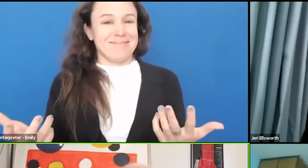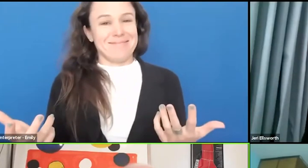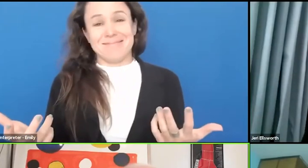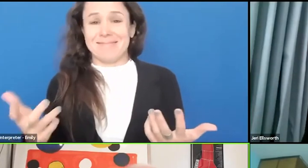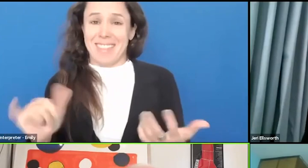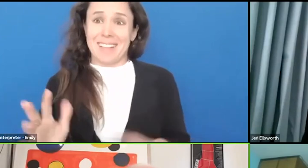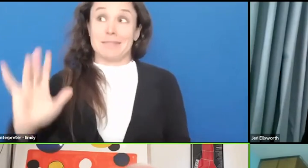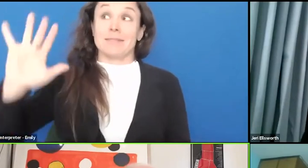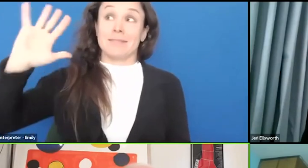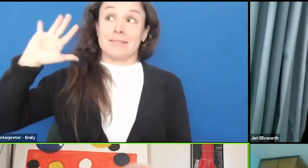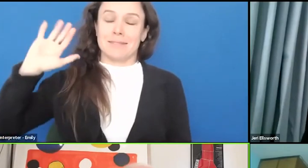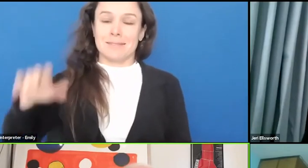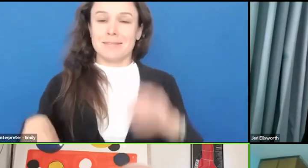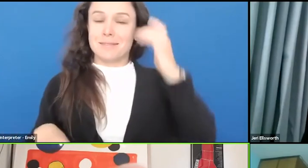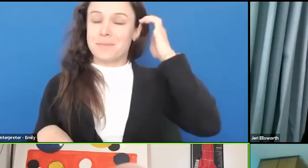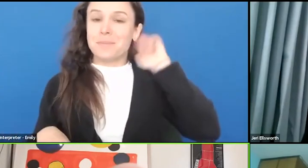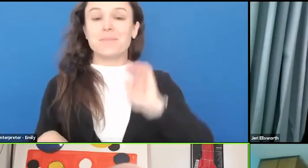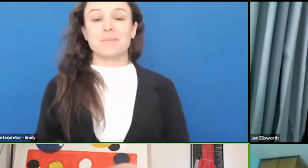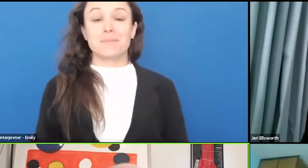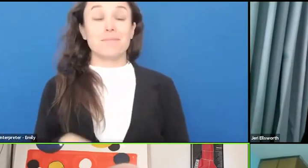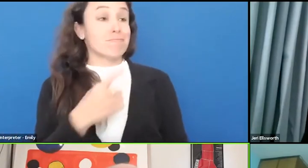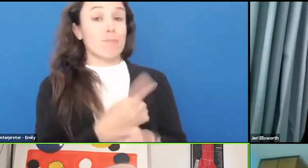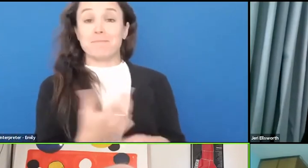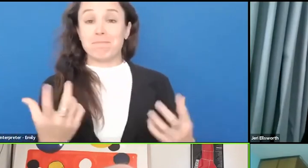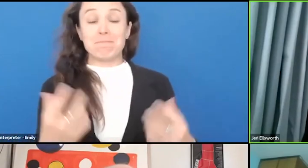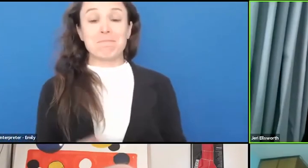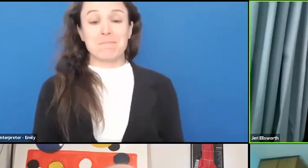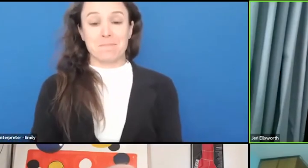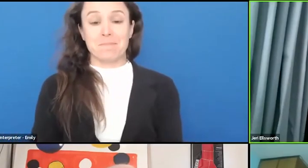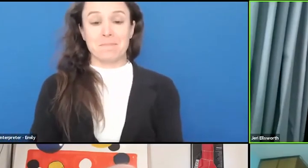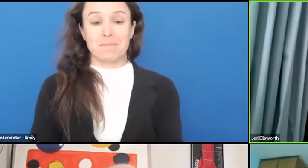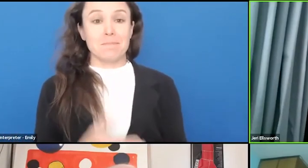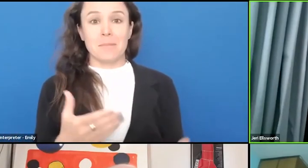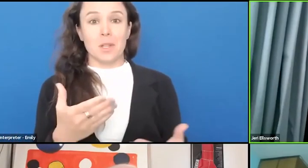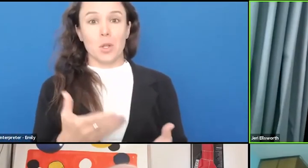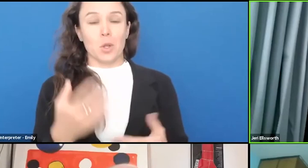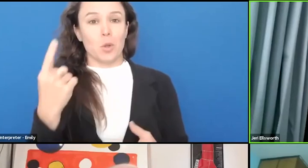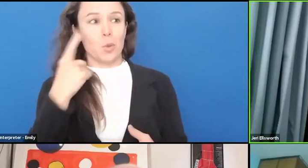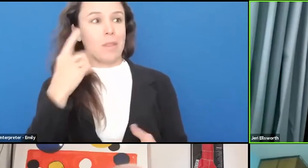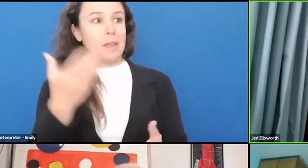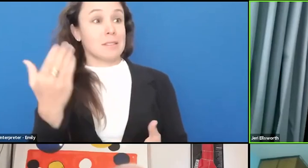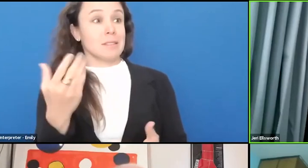right but if we -- get far enough out you know yeah exactly but we may not look so archaic as a horse-drawn wagon